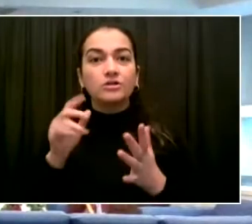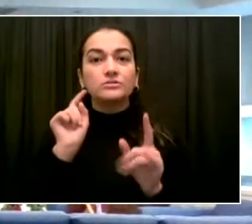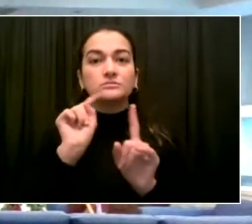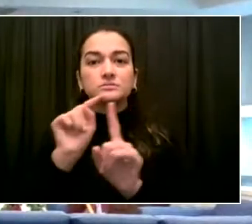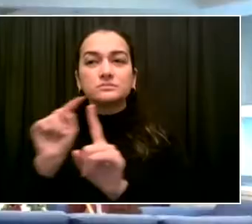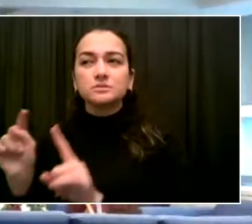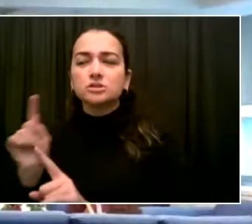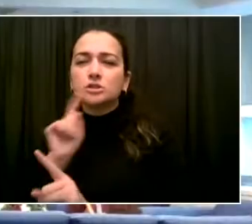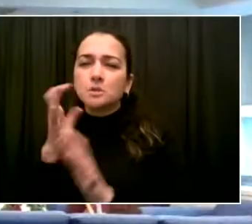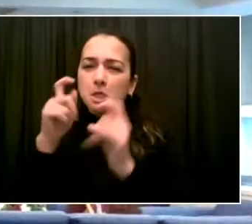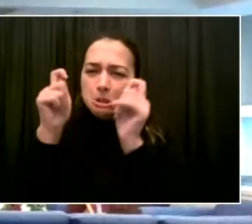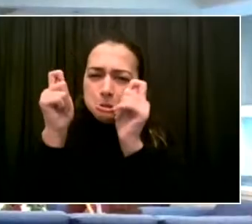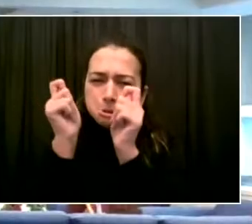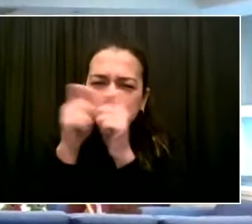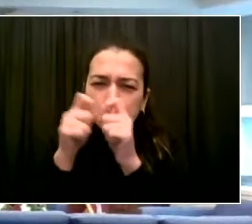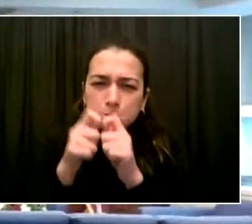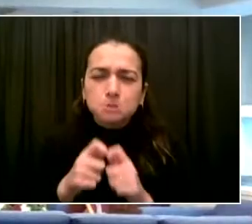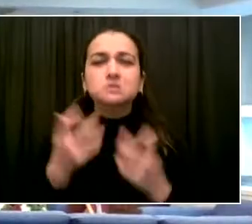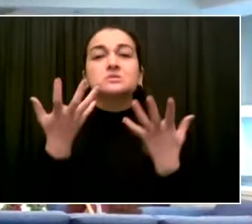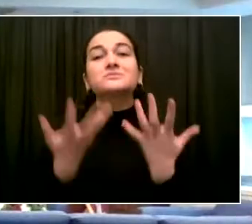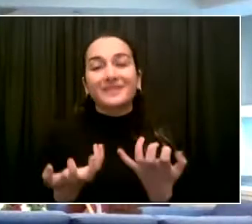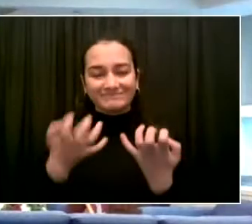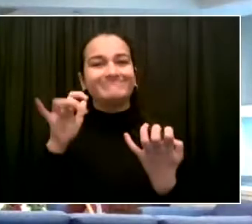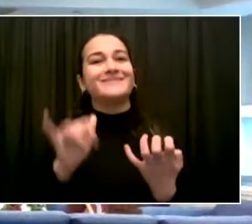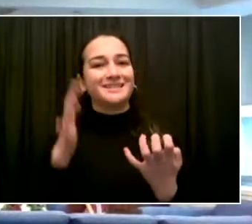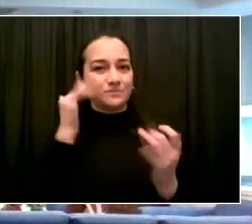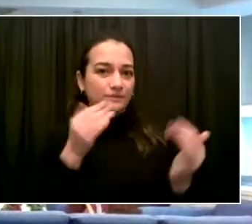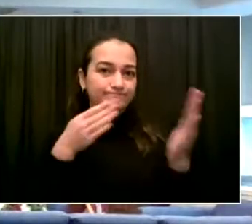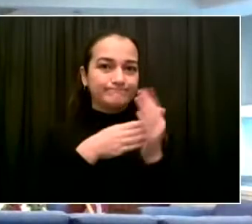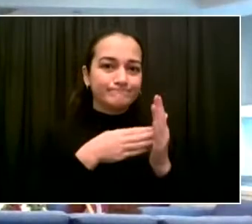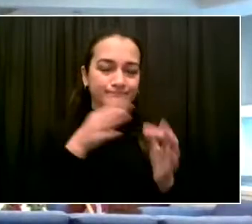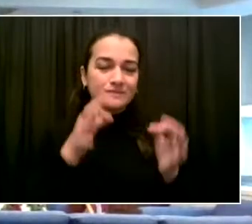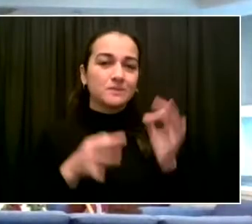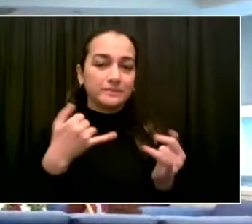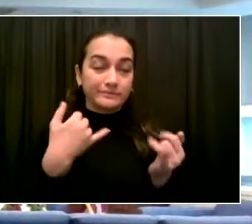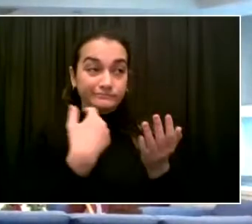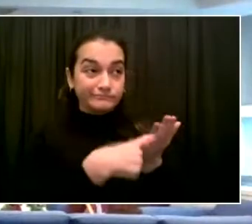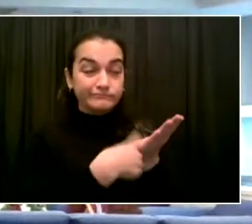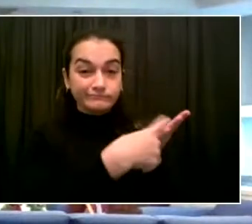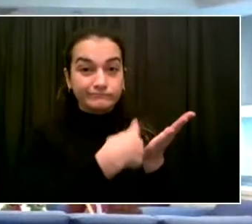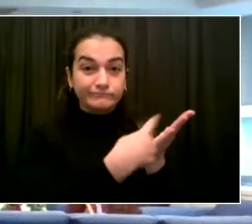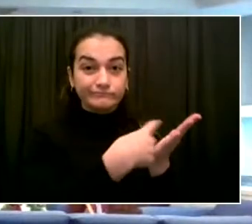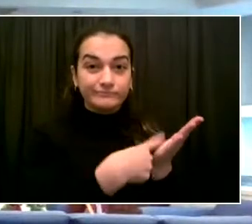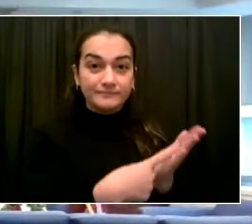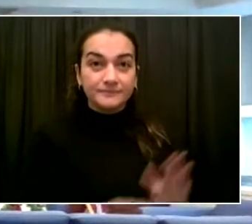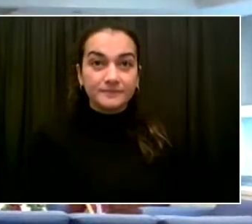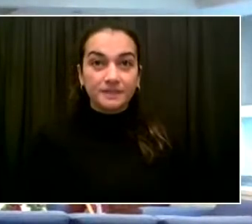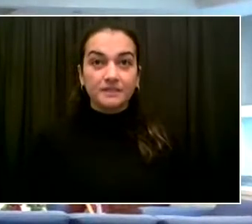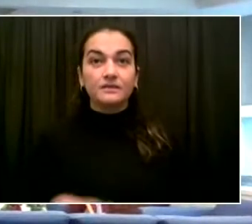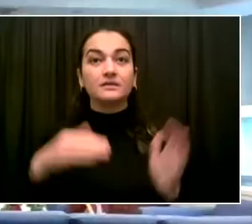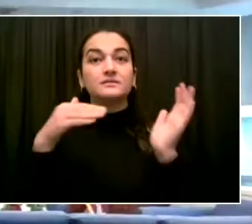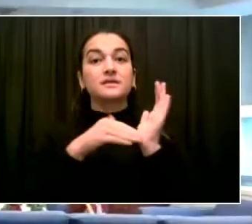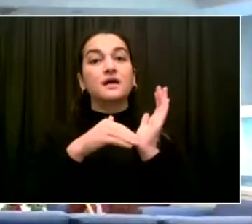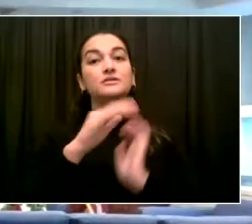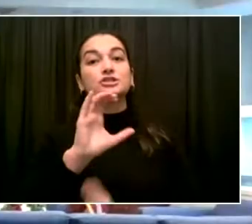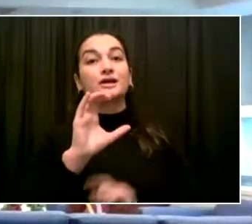MANDATES THAT THEY DID. HERE, I DON'T BELIEVE THERE IS ANY QUESTION AS